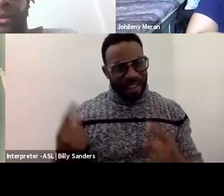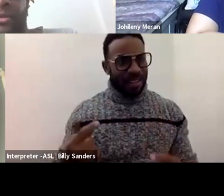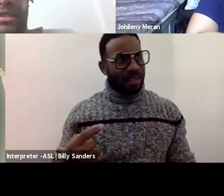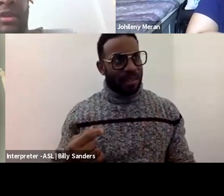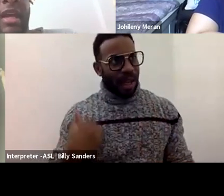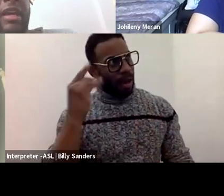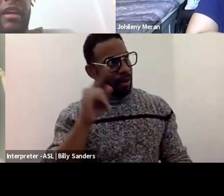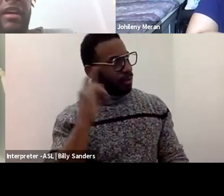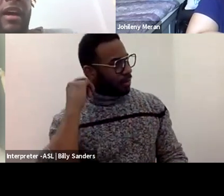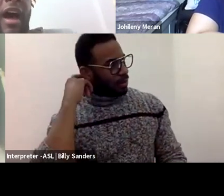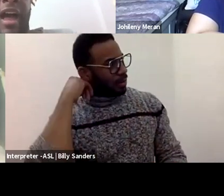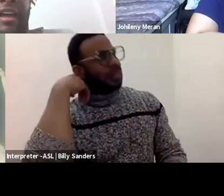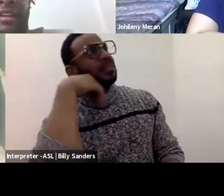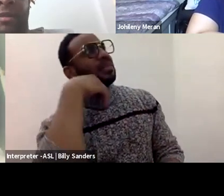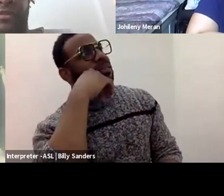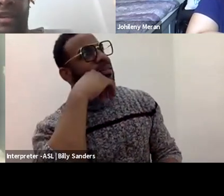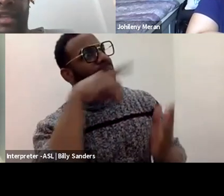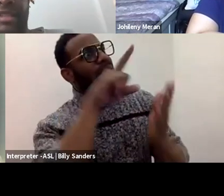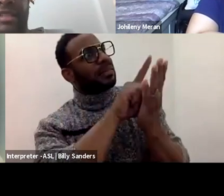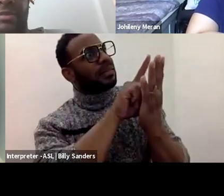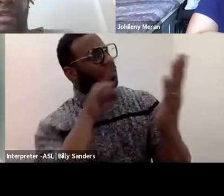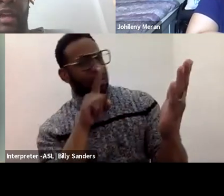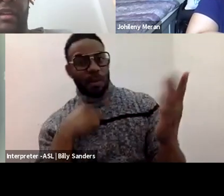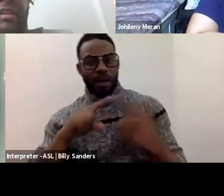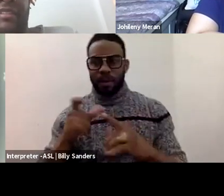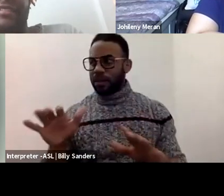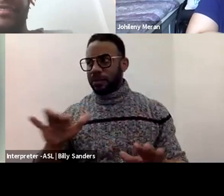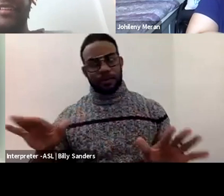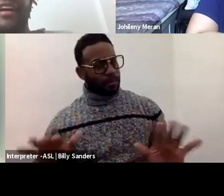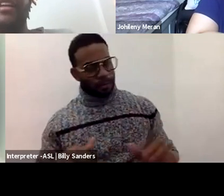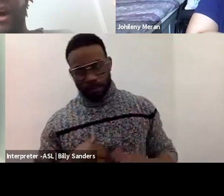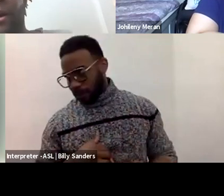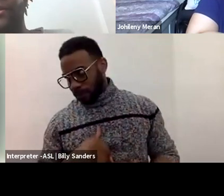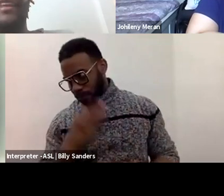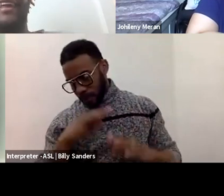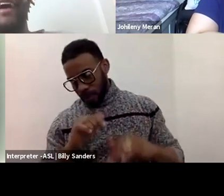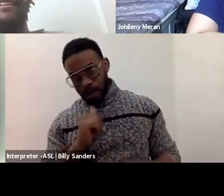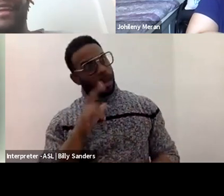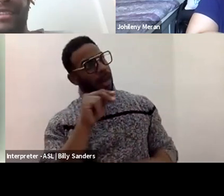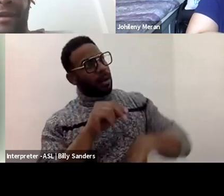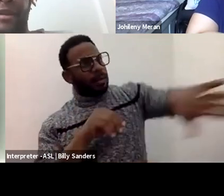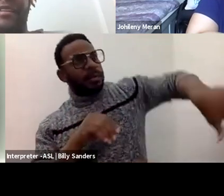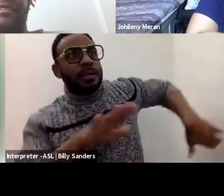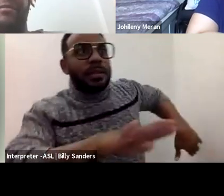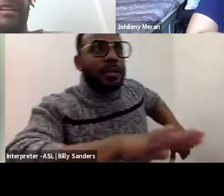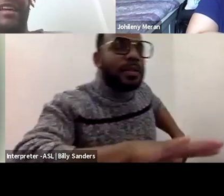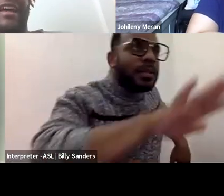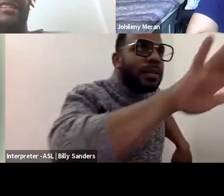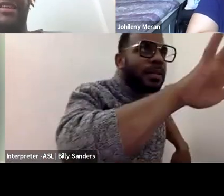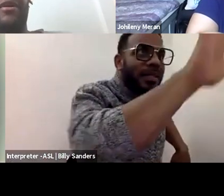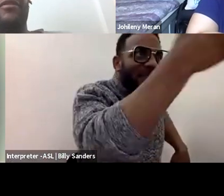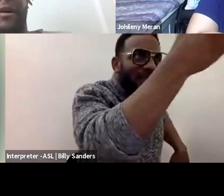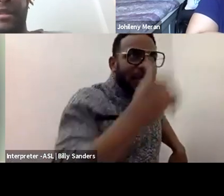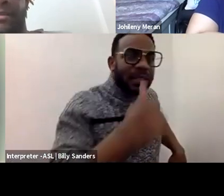you. So my friends had to be just like no. They had to step in. It is so overwhelming